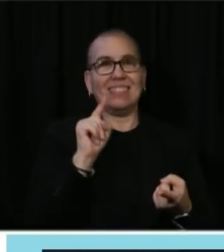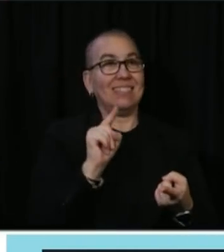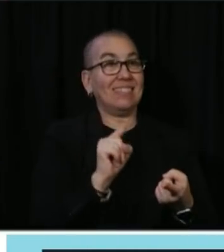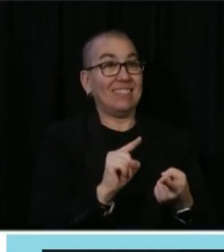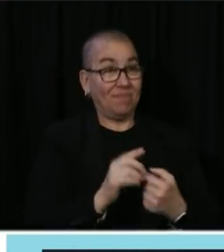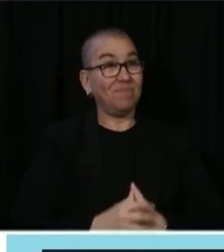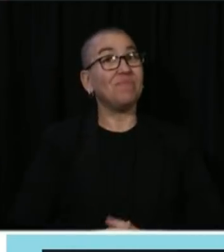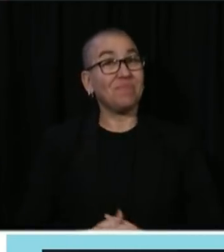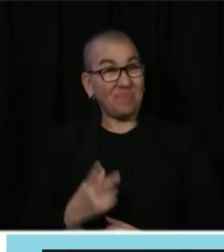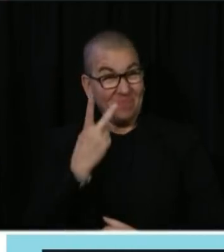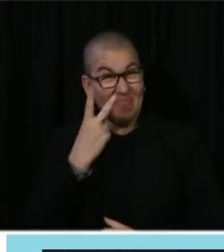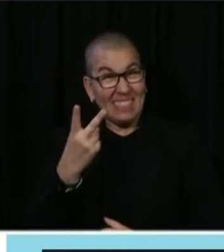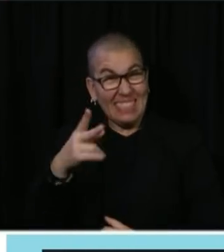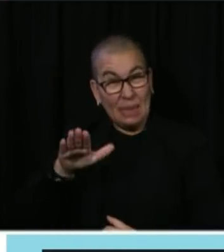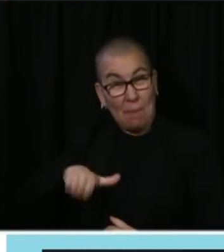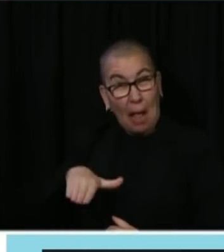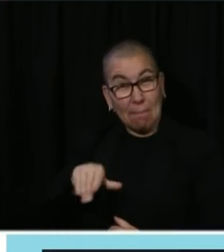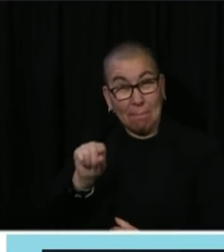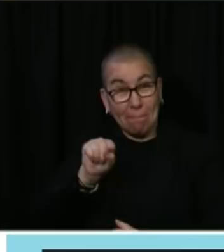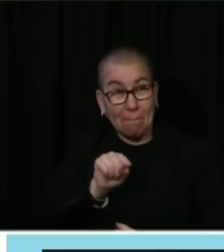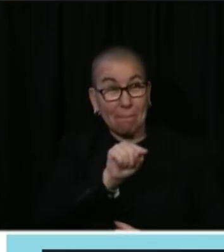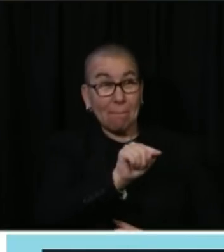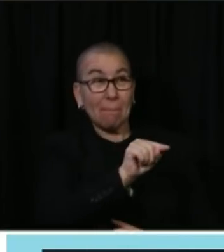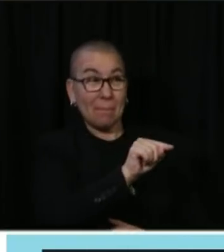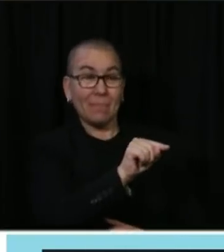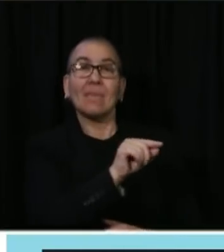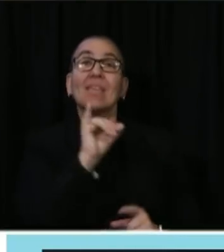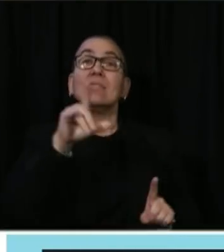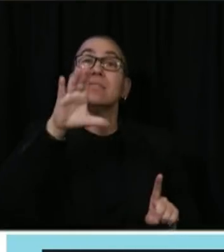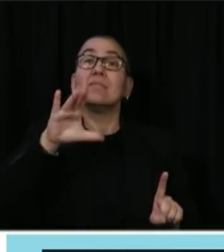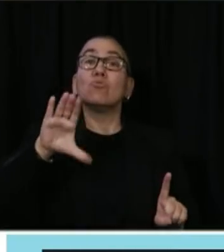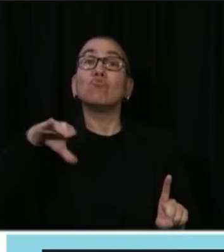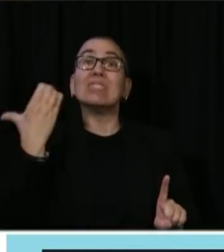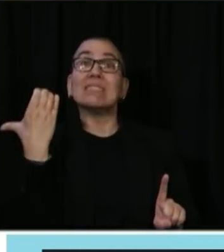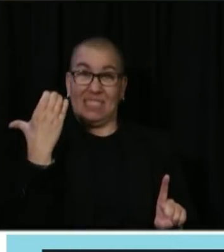SAW A MASSIVE SPIKE IN THOSE CASES WERE FOLLOWED BY DEATH. WE CAN PREVENTED IF WE DO